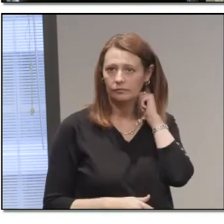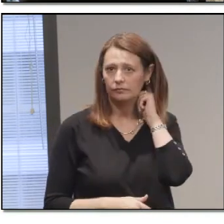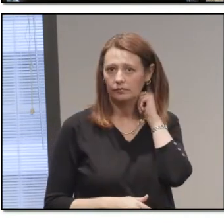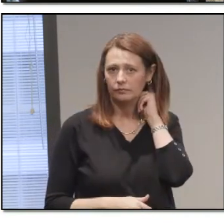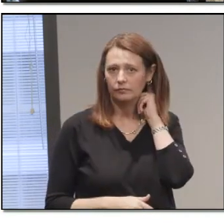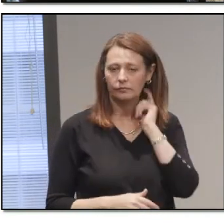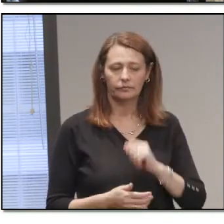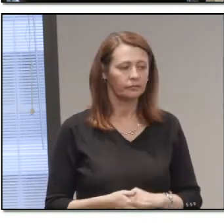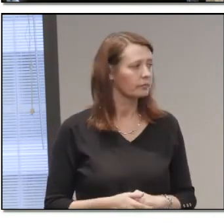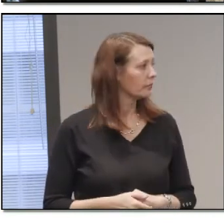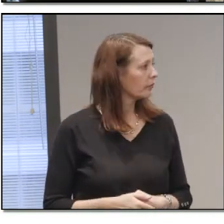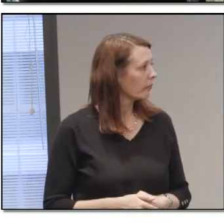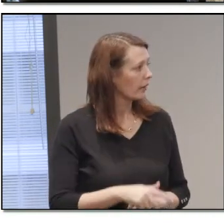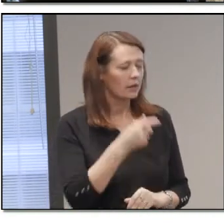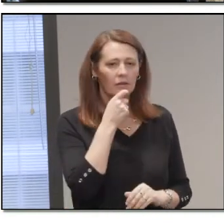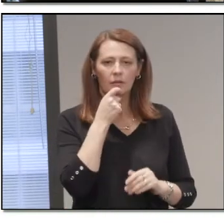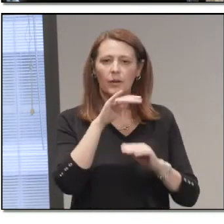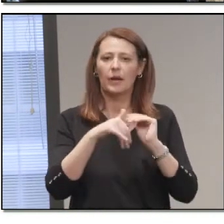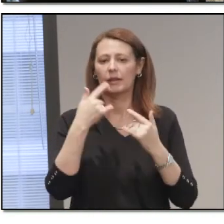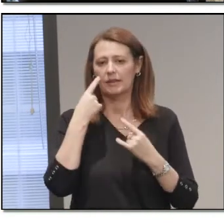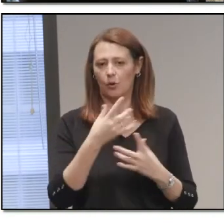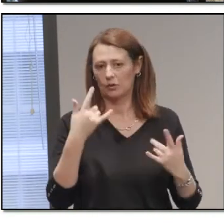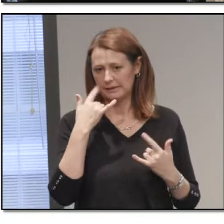Now, I ll say a little bit about exposure assessment in early life,